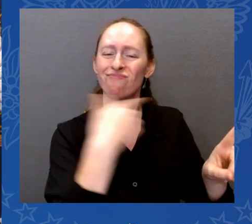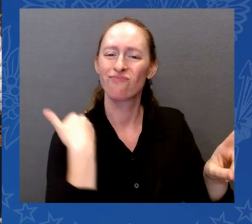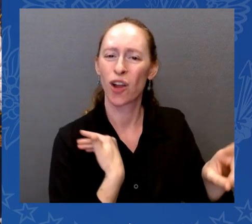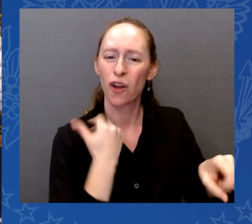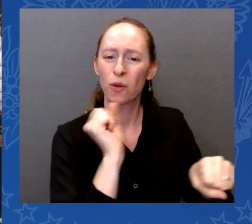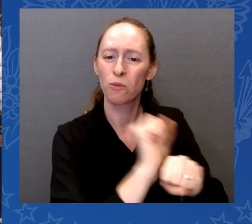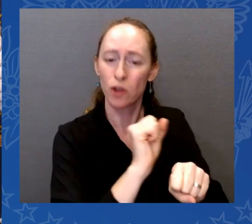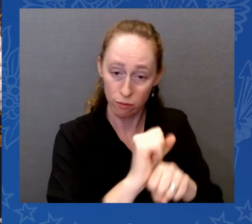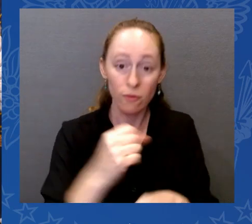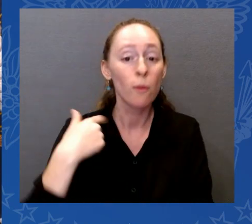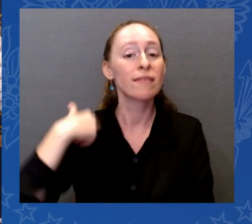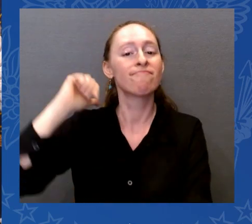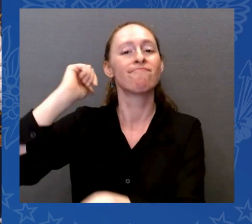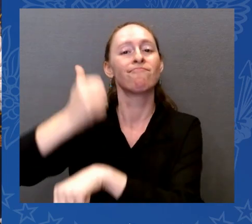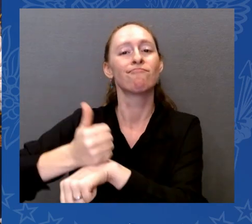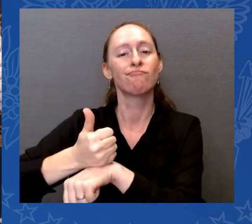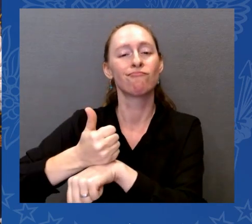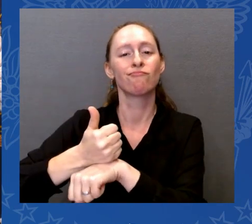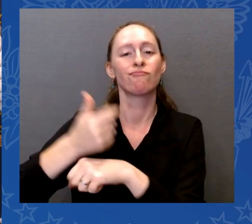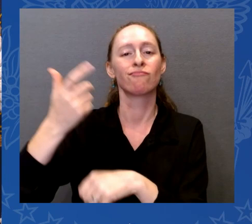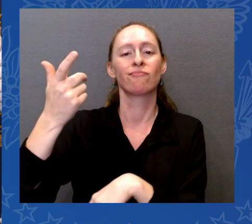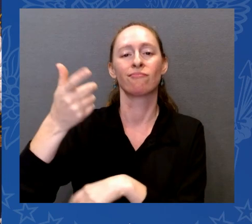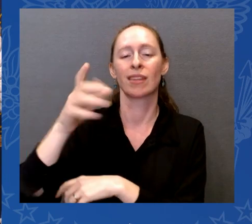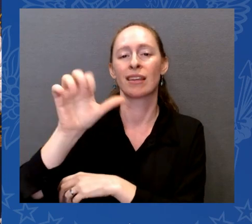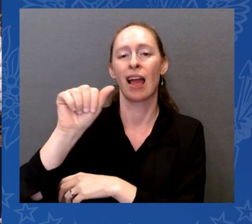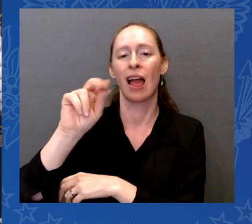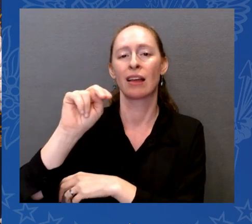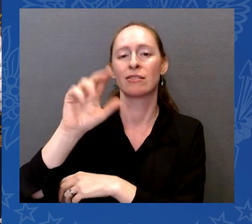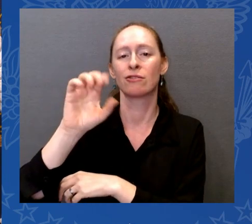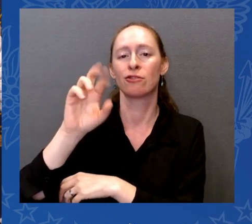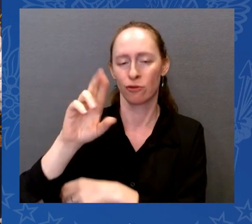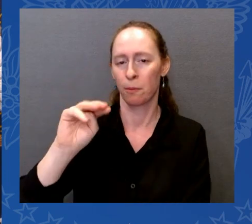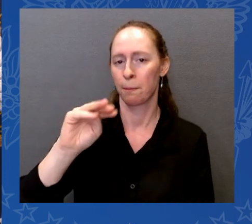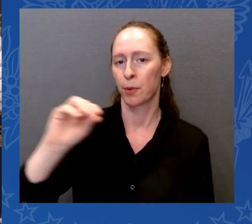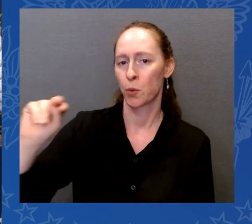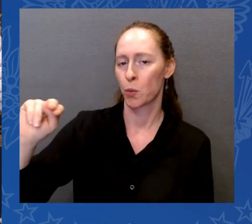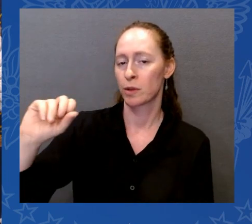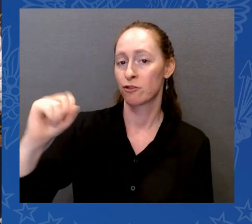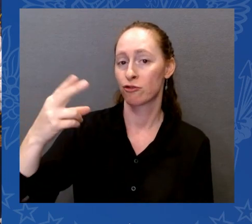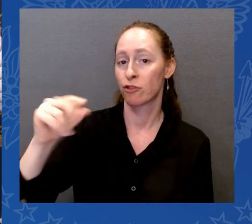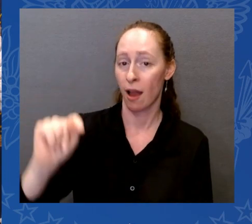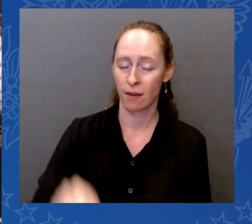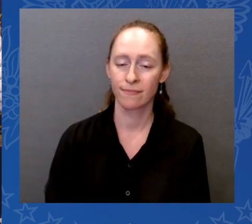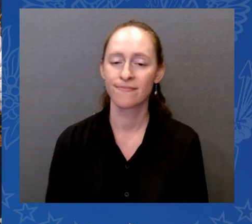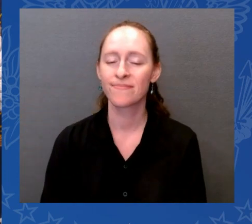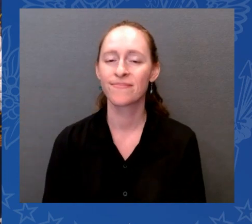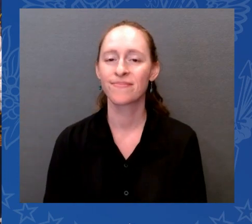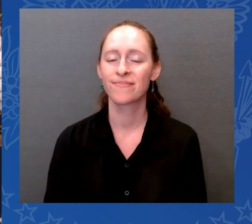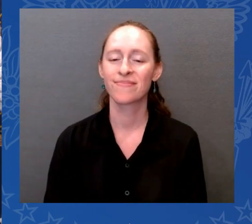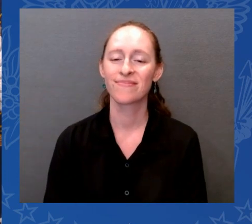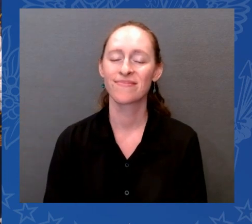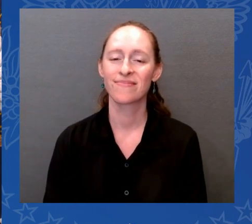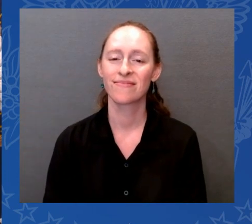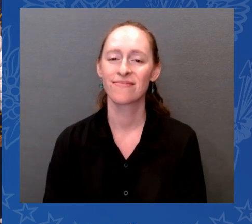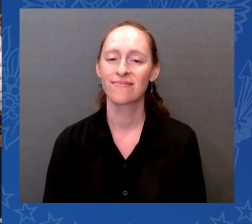and to end cancer as we know it, including by addressing environmental and toxic exposures to prevent cancer.